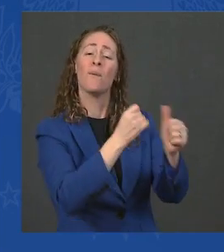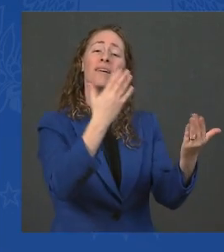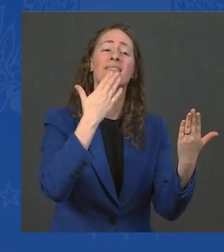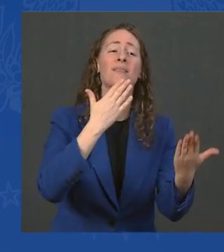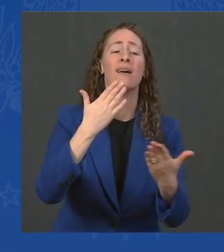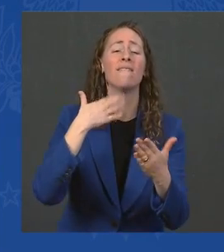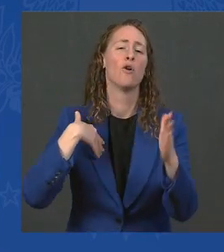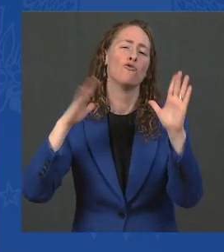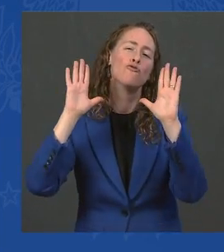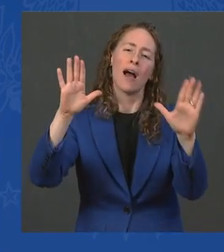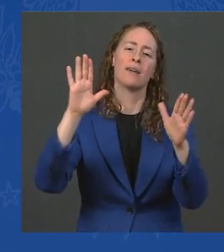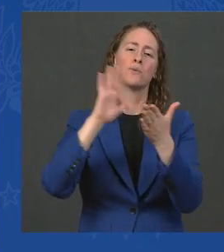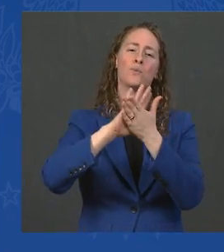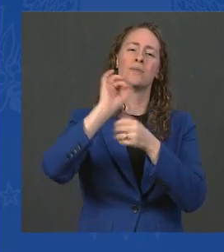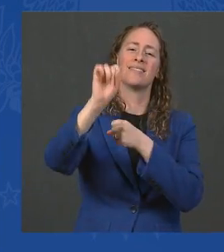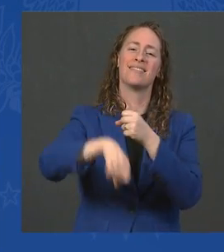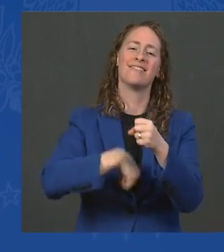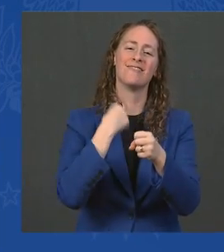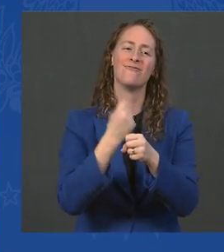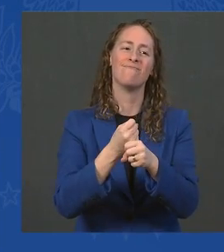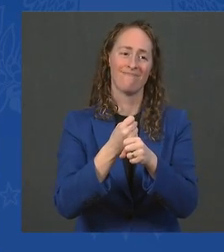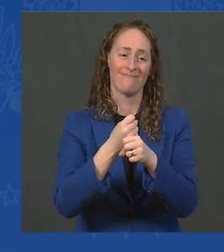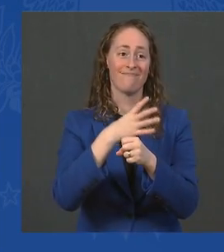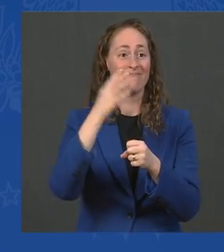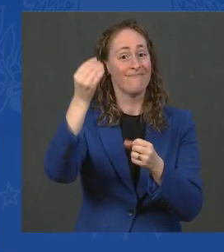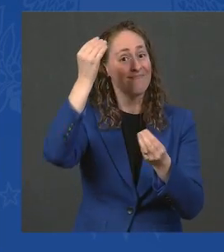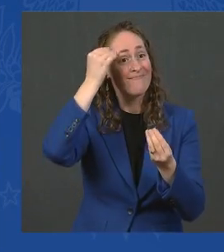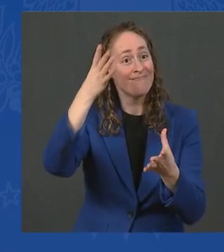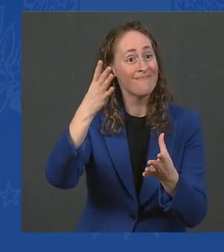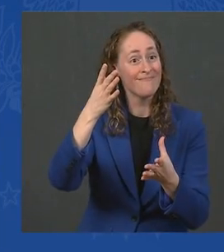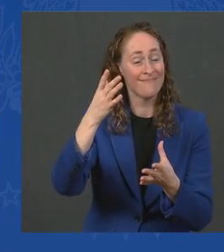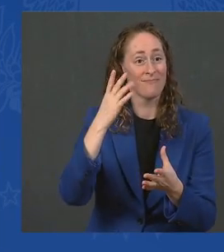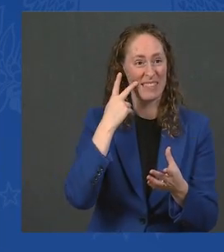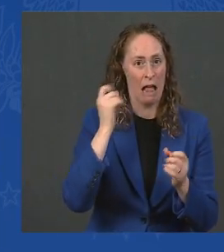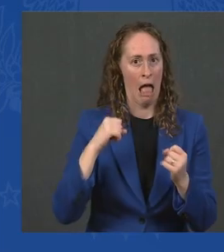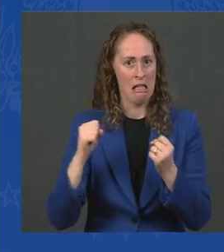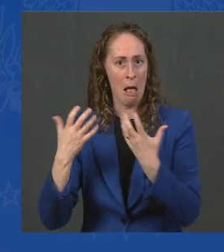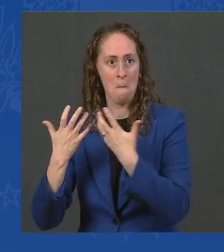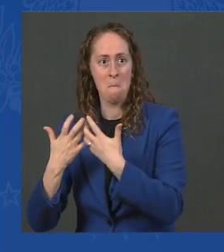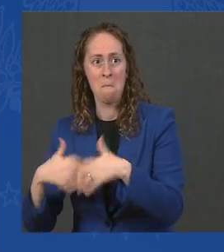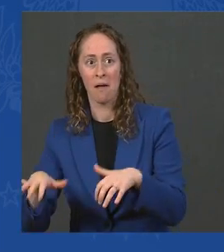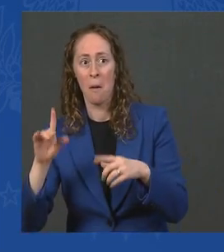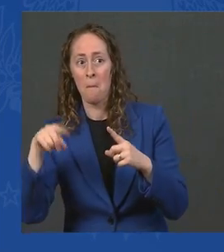And, Elijah, I'm going to find out if I can -- if I can find out when your football games are. I may want to try to figure out